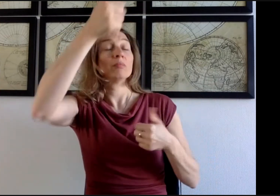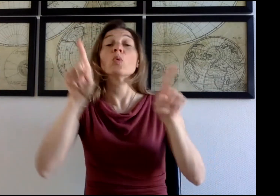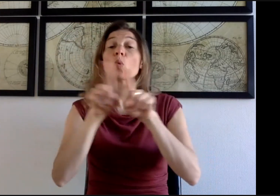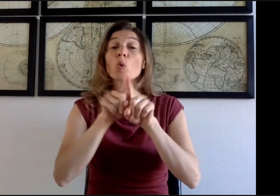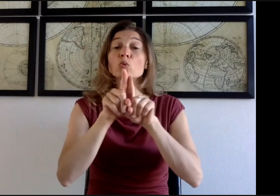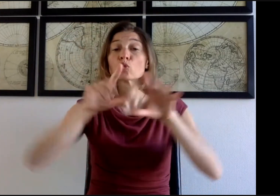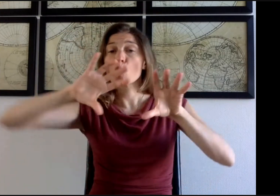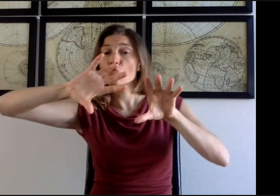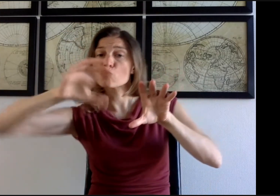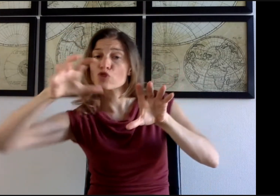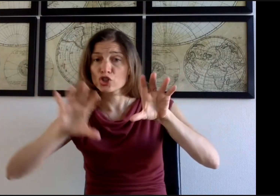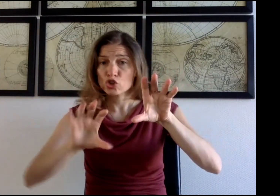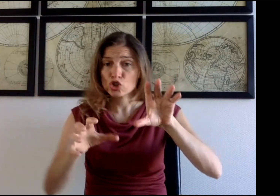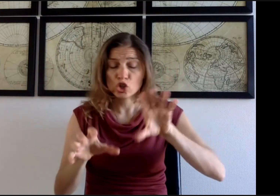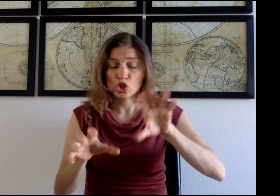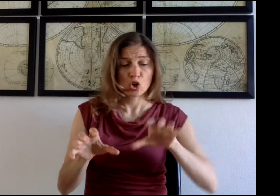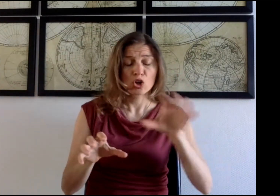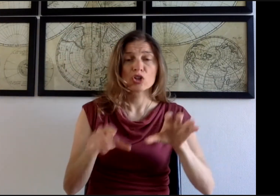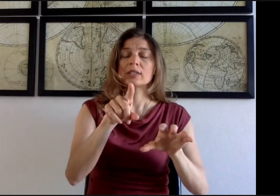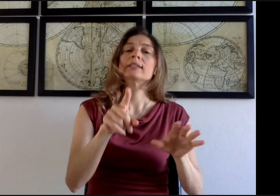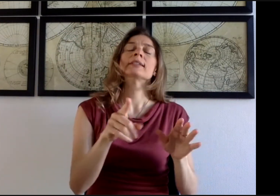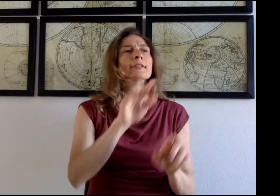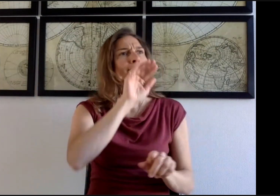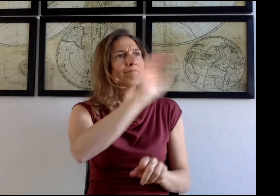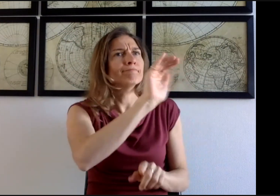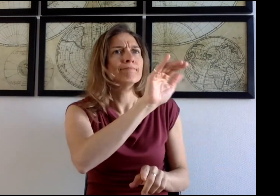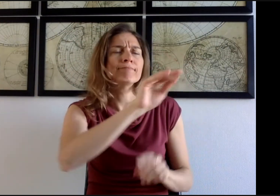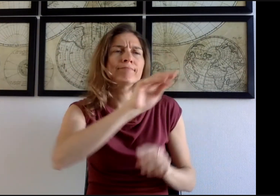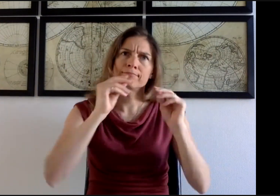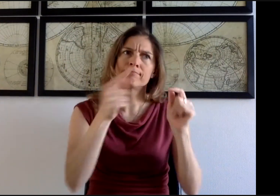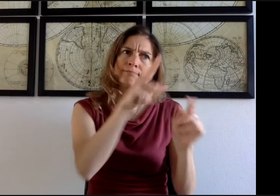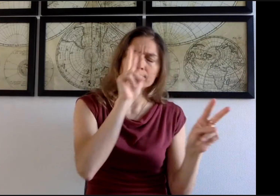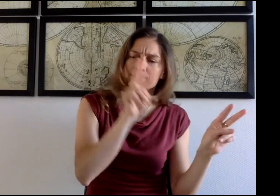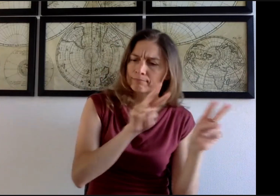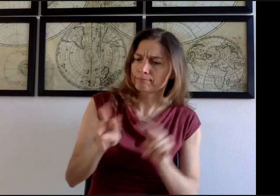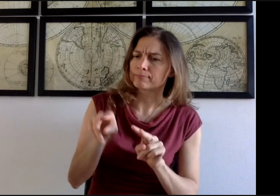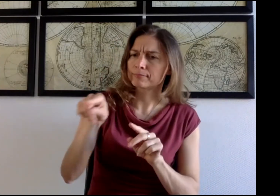to prioritize the application of rapid diagnostic tests